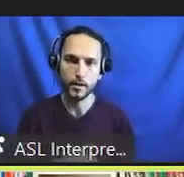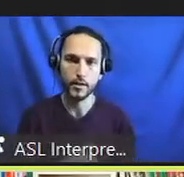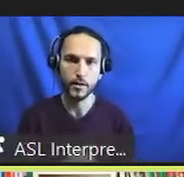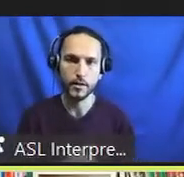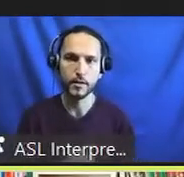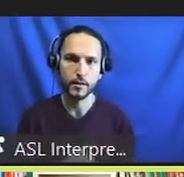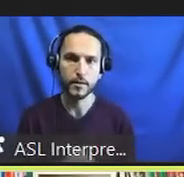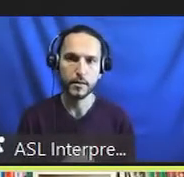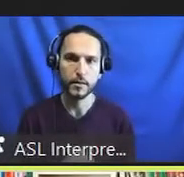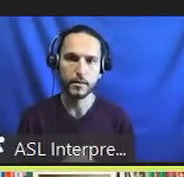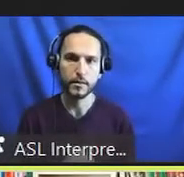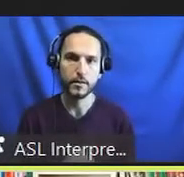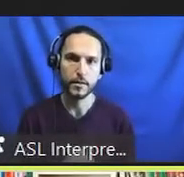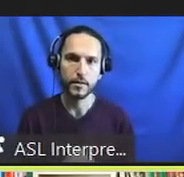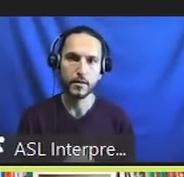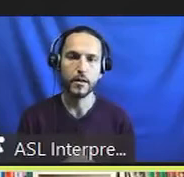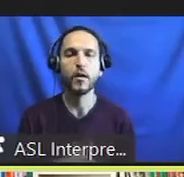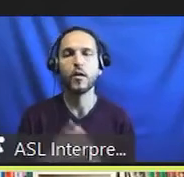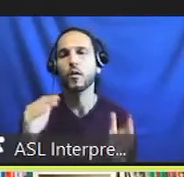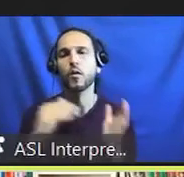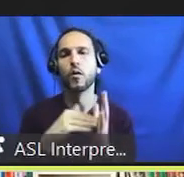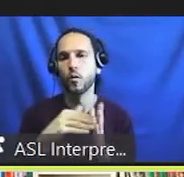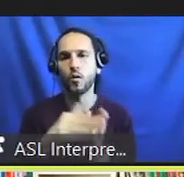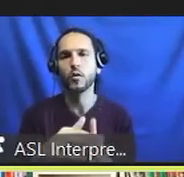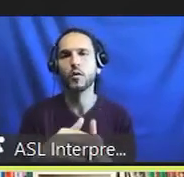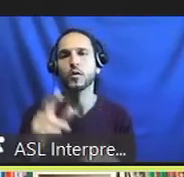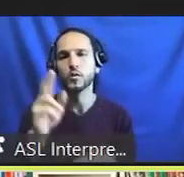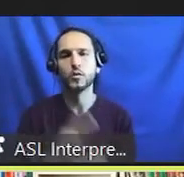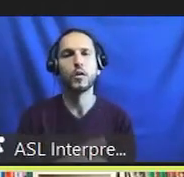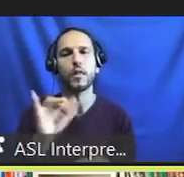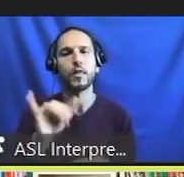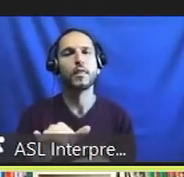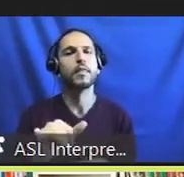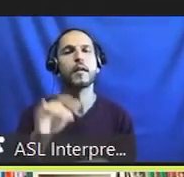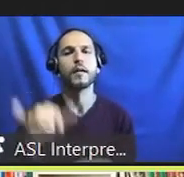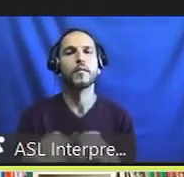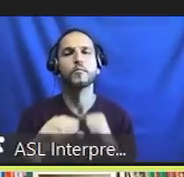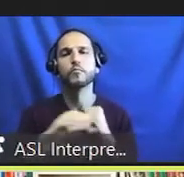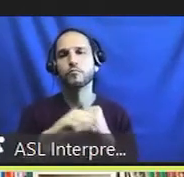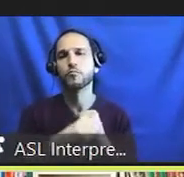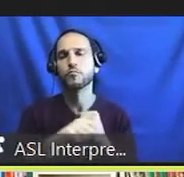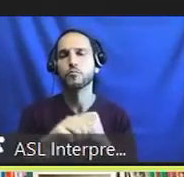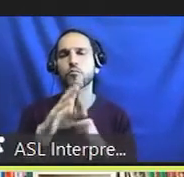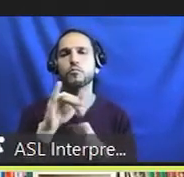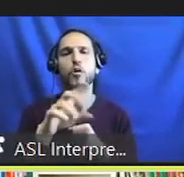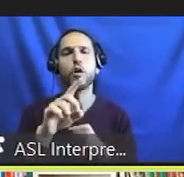And oftentimes we'll just use a broadcast captioner if it's requested by the client.